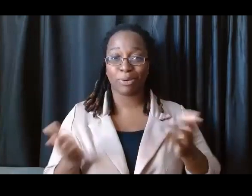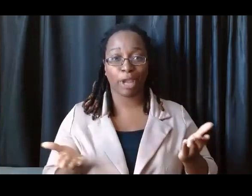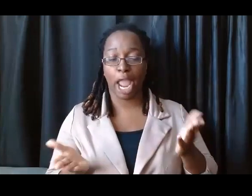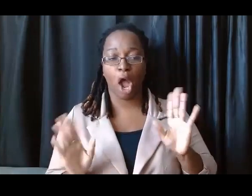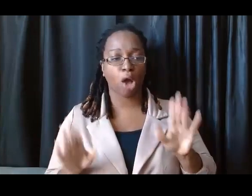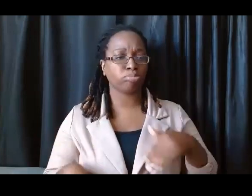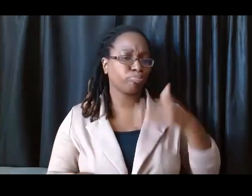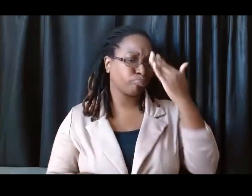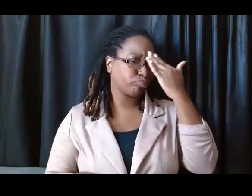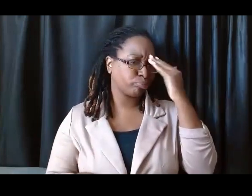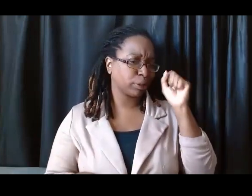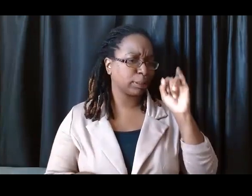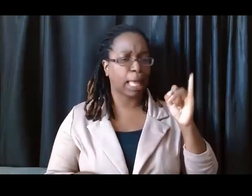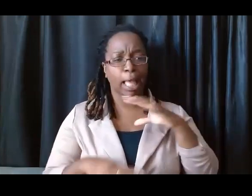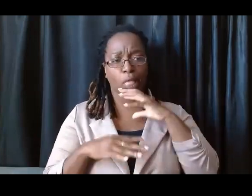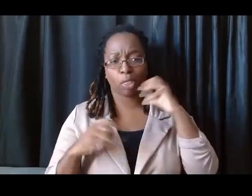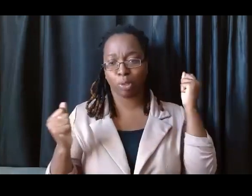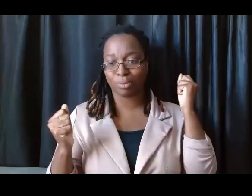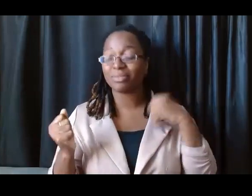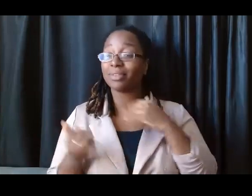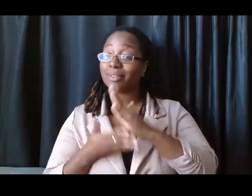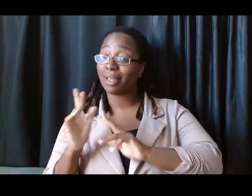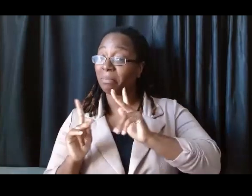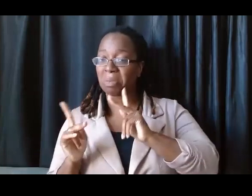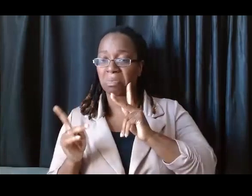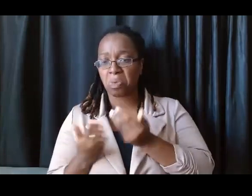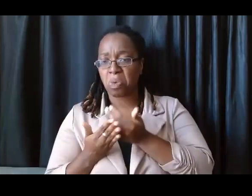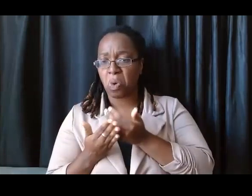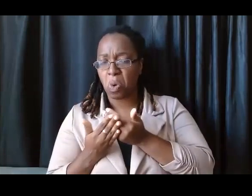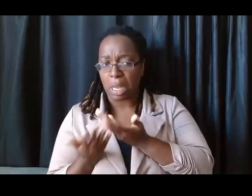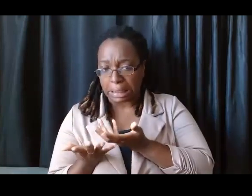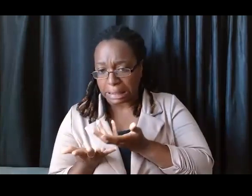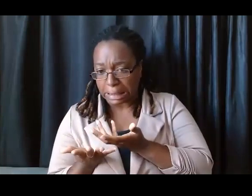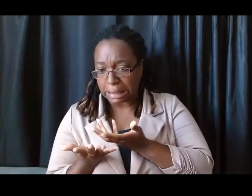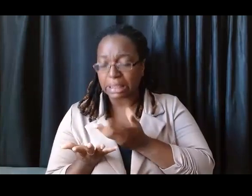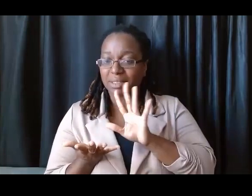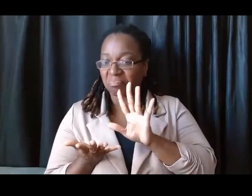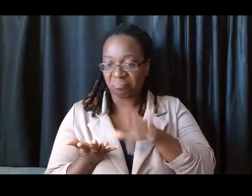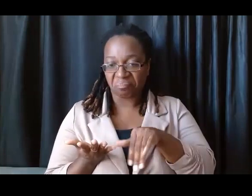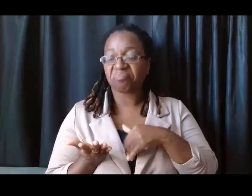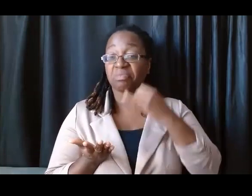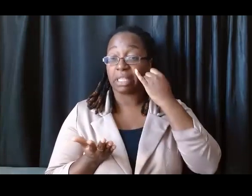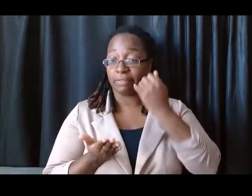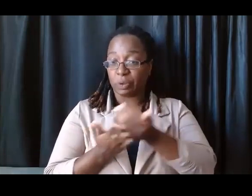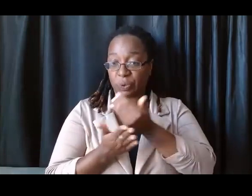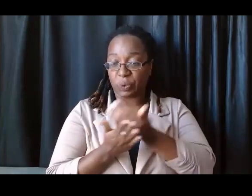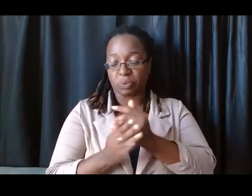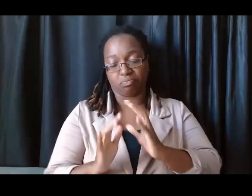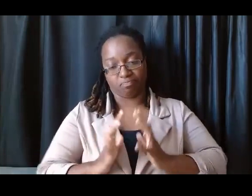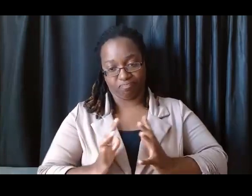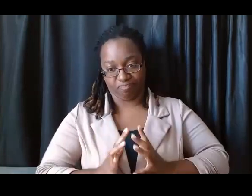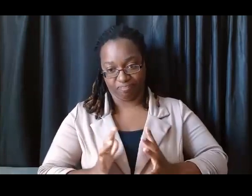And folks new to the content of SSI. If this is new to you, no worries.